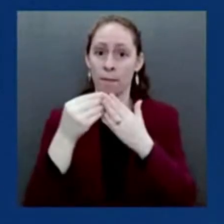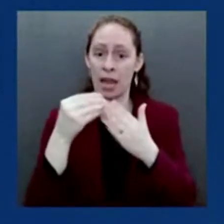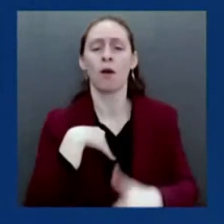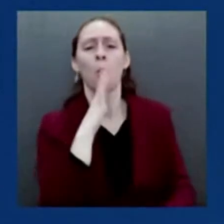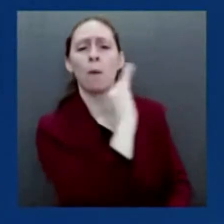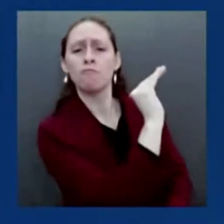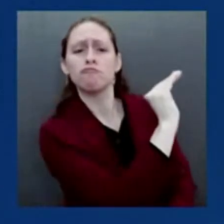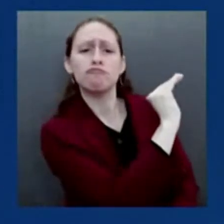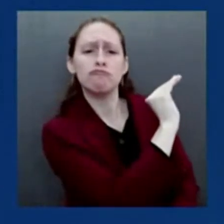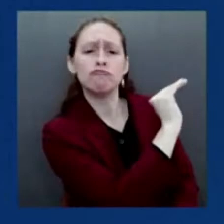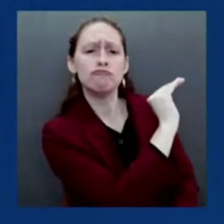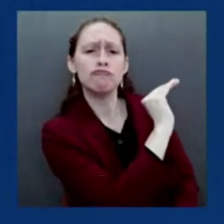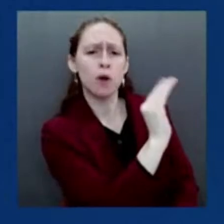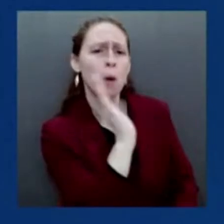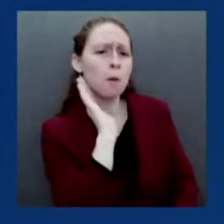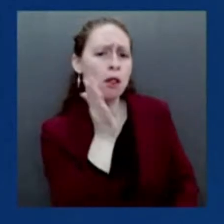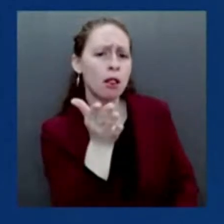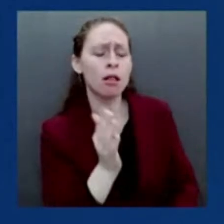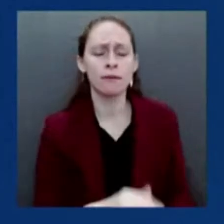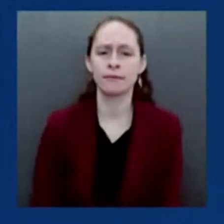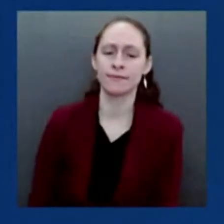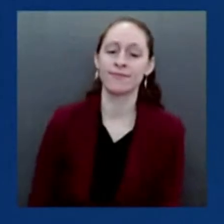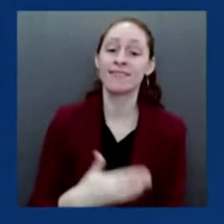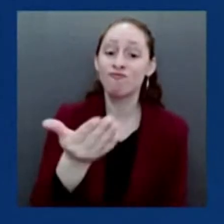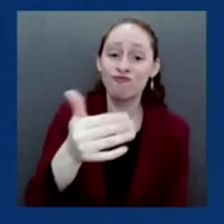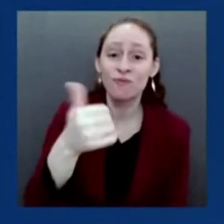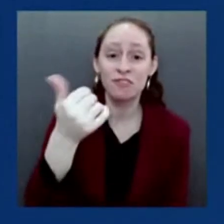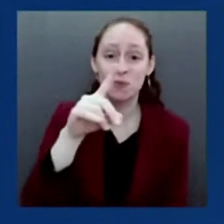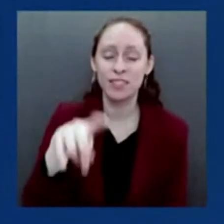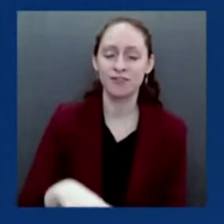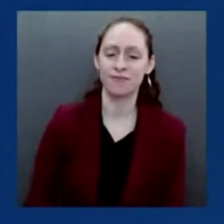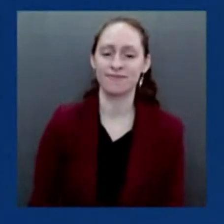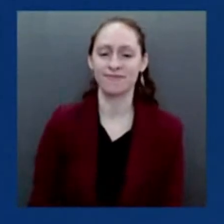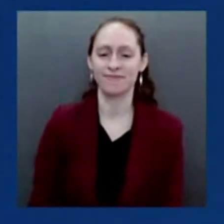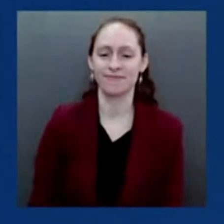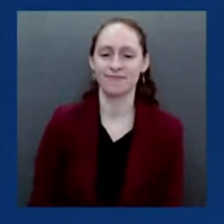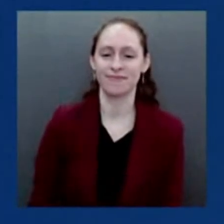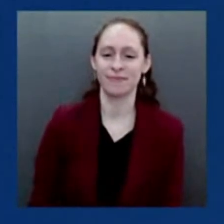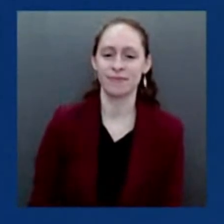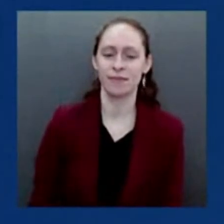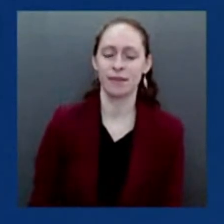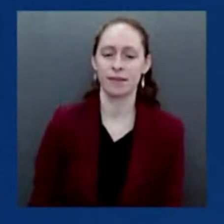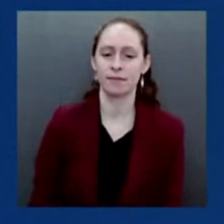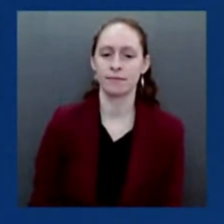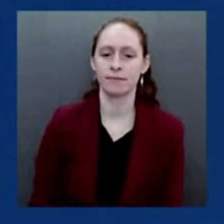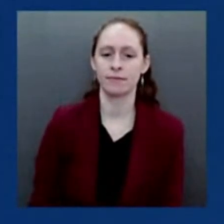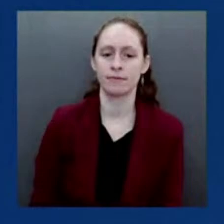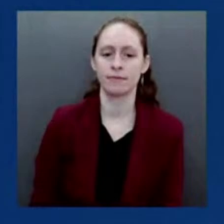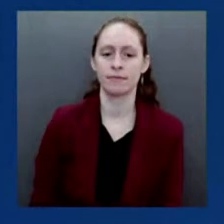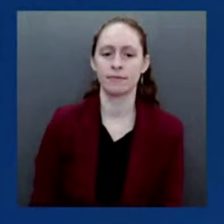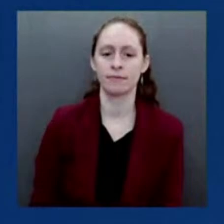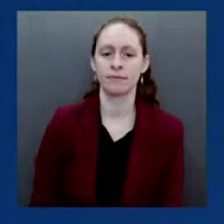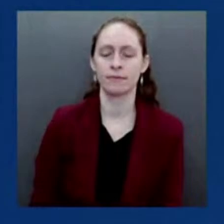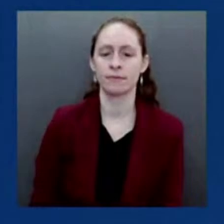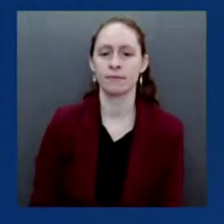MORE FUNDING AT SOME POINT AND THEN WE WILL REQUEST THAT MONEY.